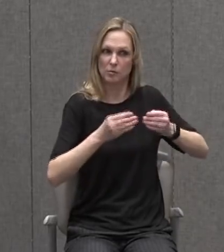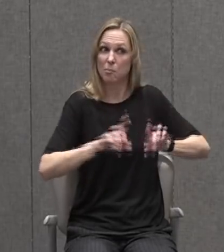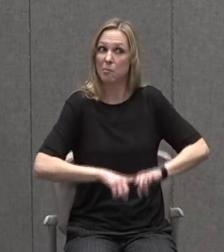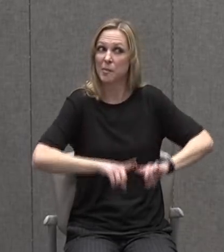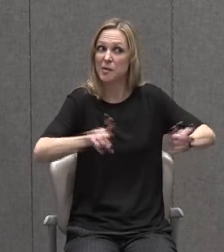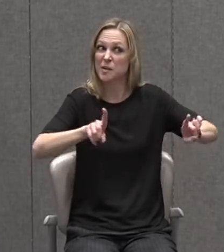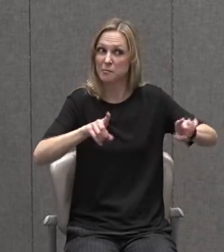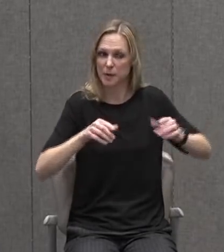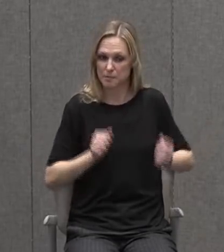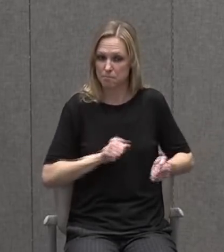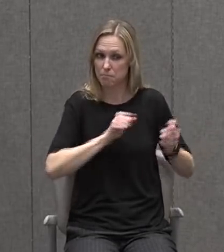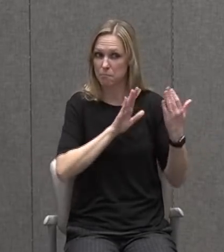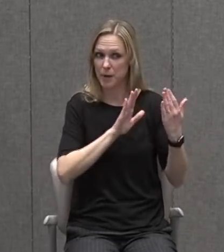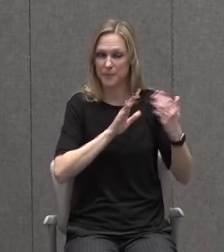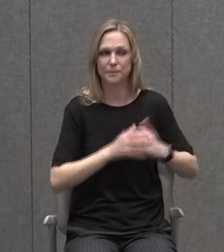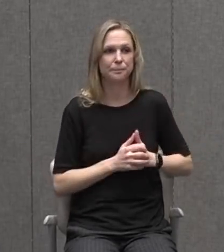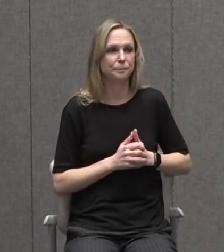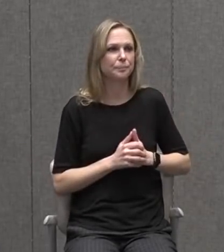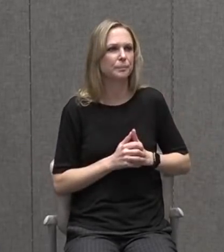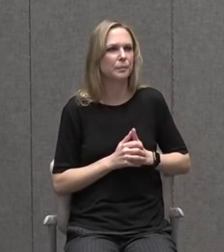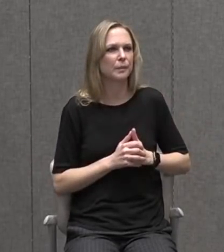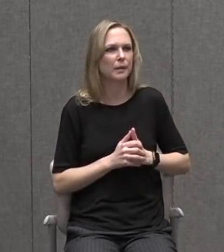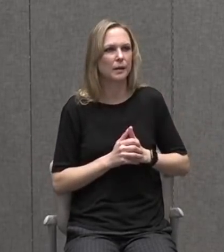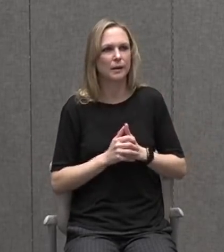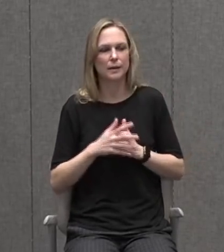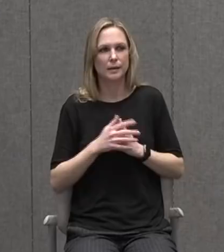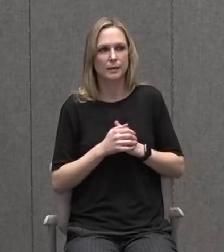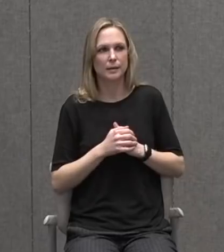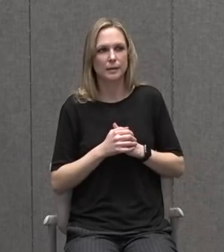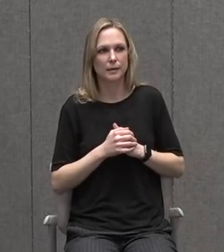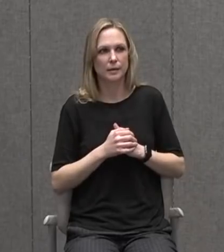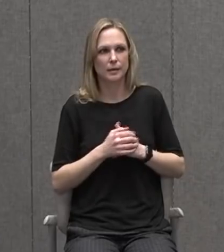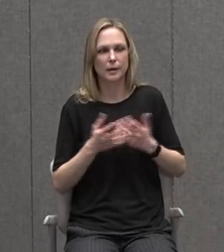Alright, so we are looking to see if we can find a number